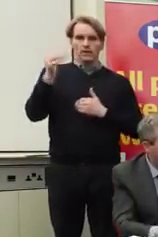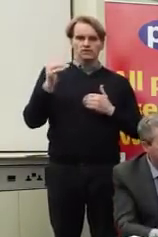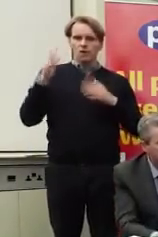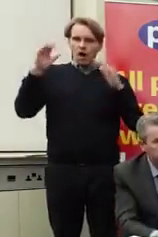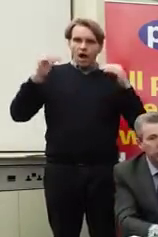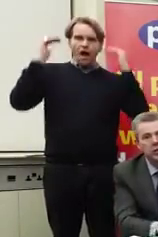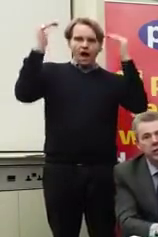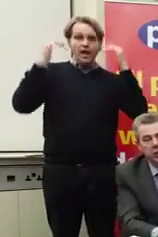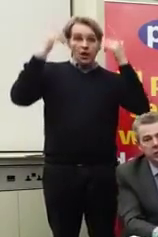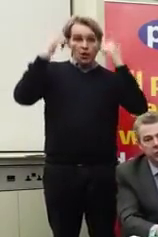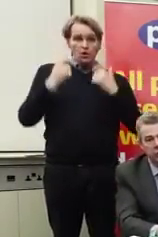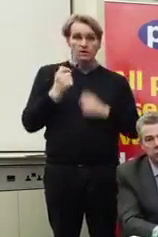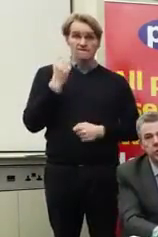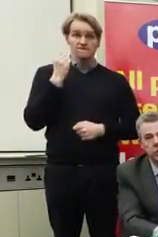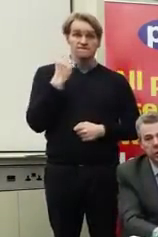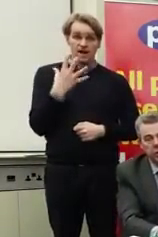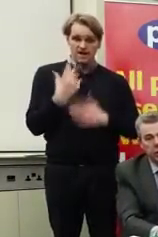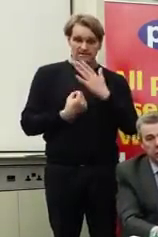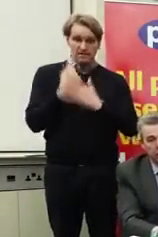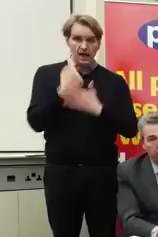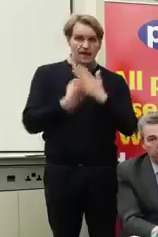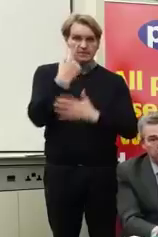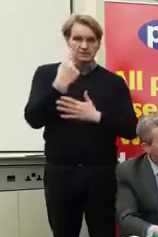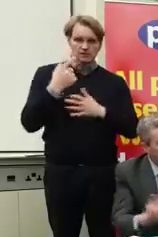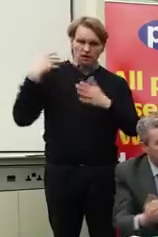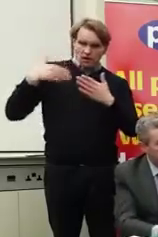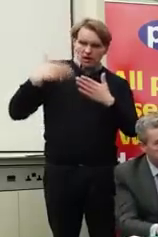against this goernment in the last few years and it's millions of pounds worth